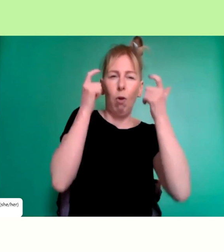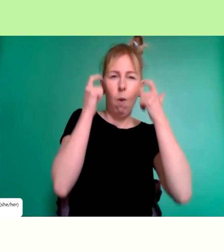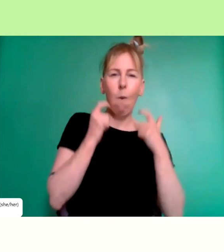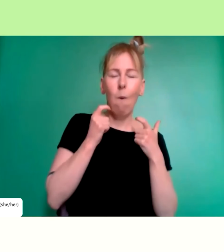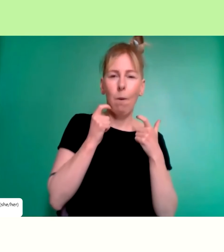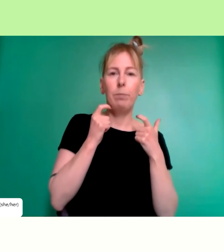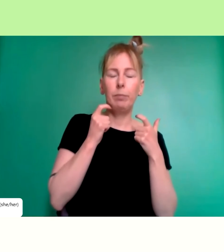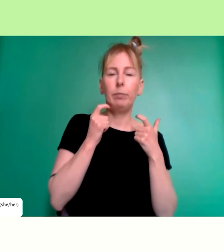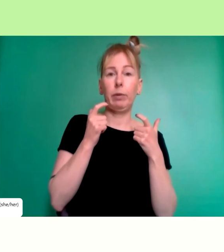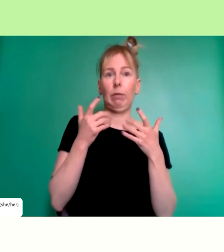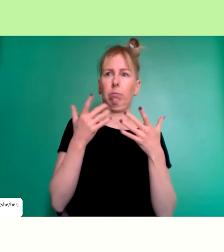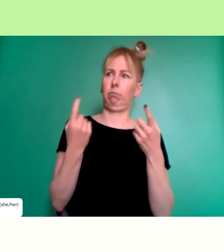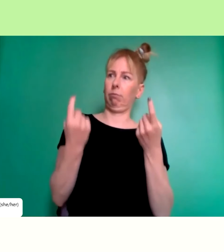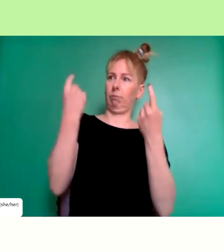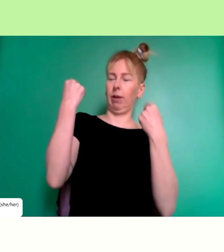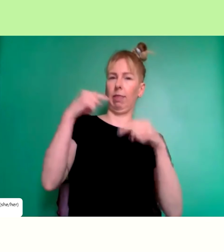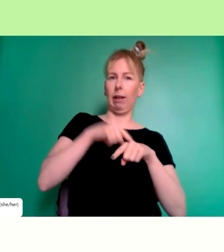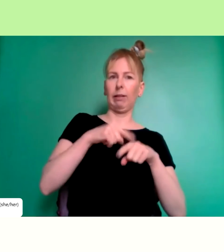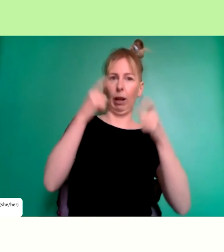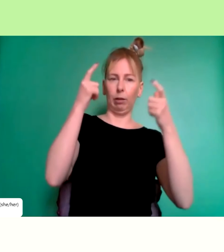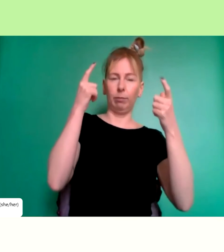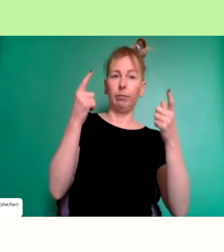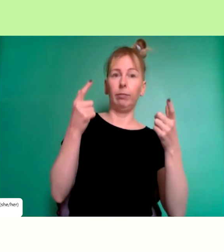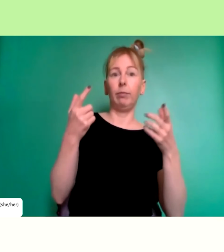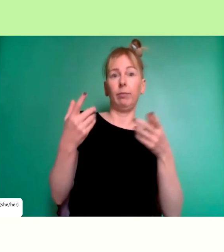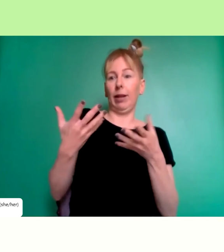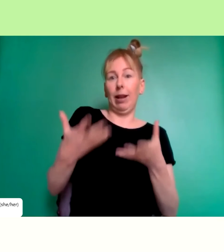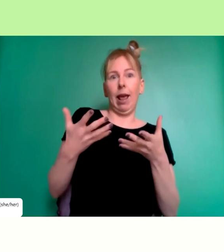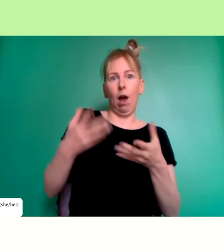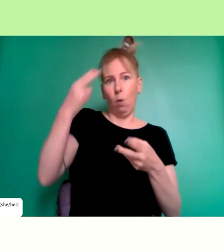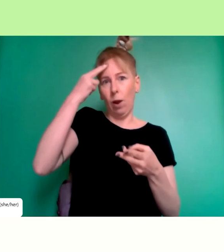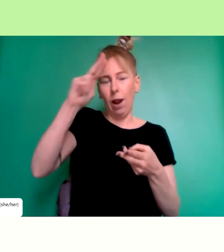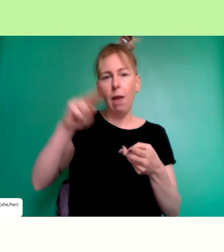conflict resolution in the sector. So contract disputes,